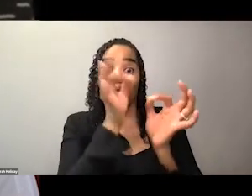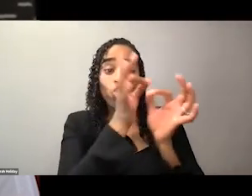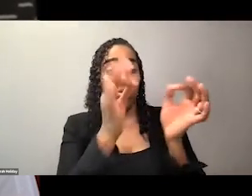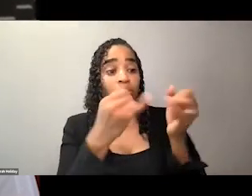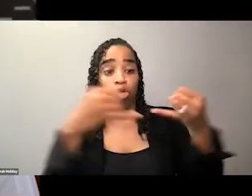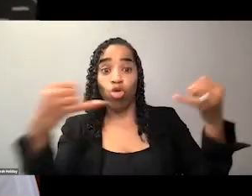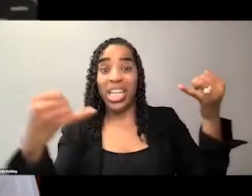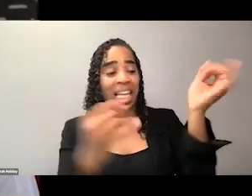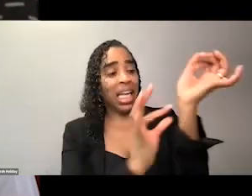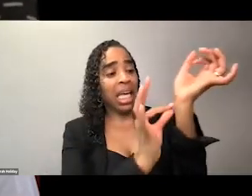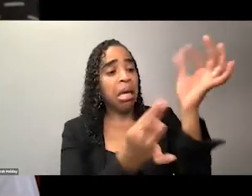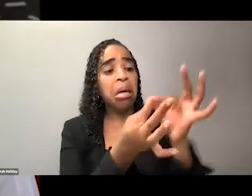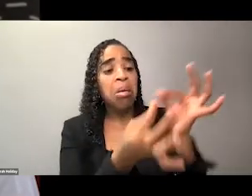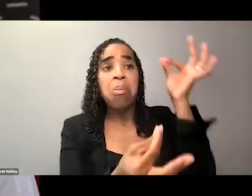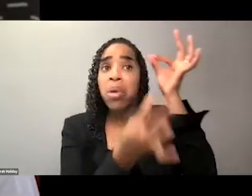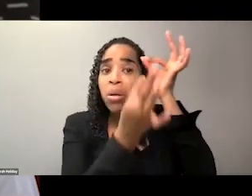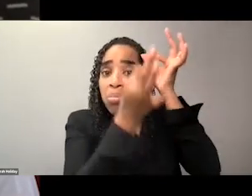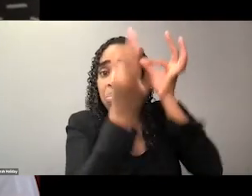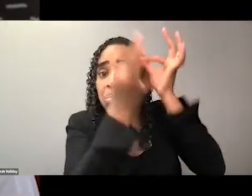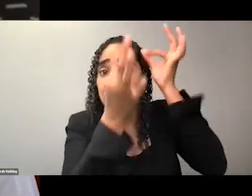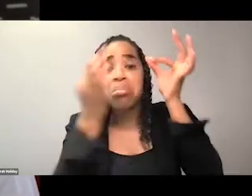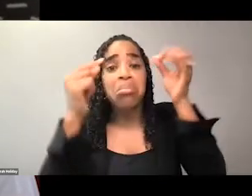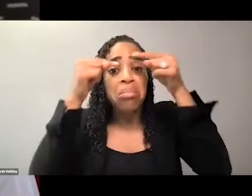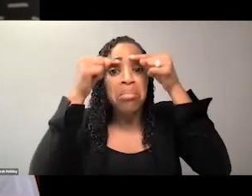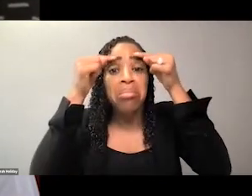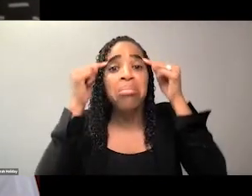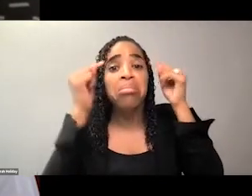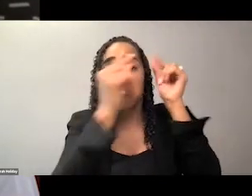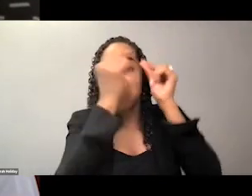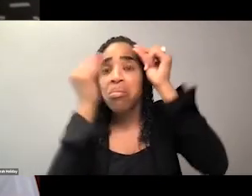to thread my eyebrows for which I was punished